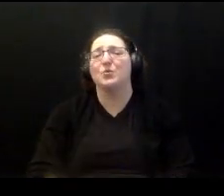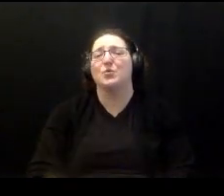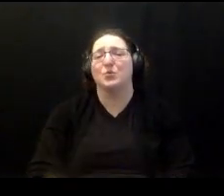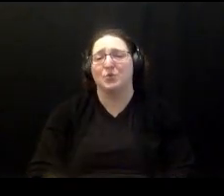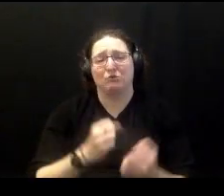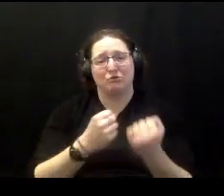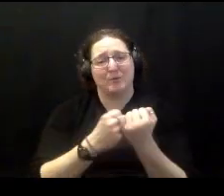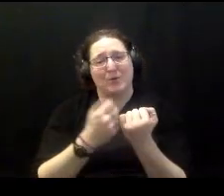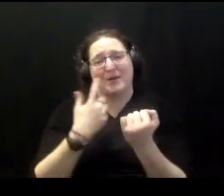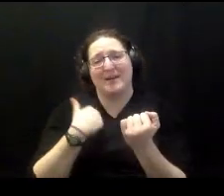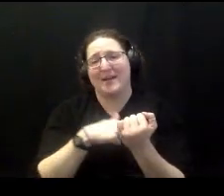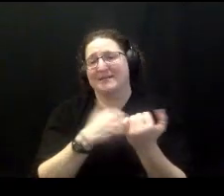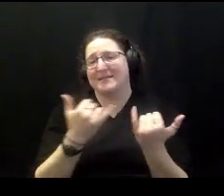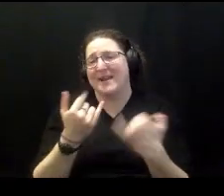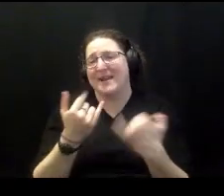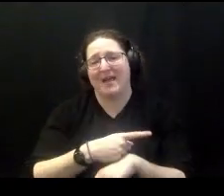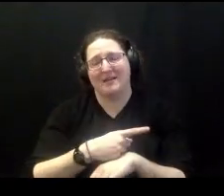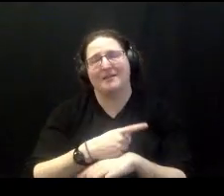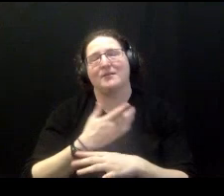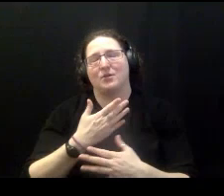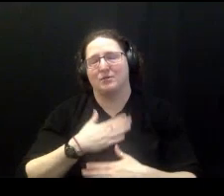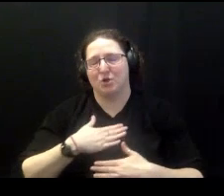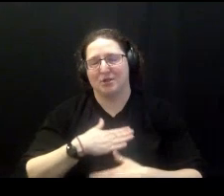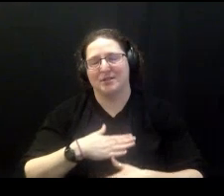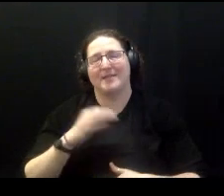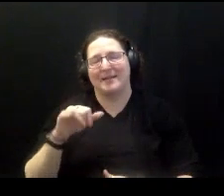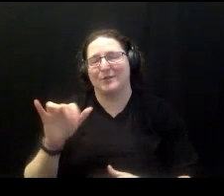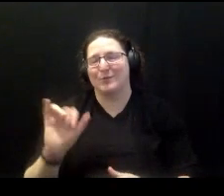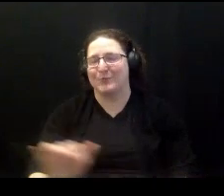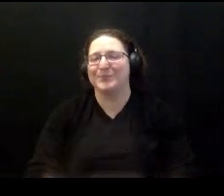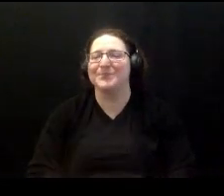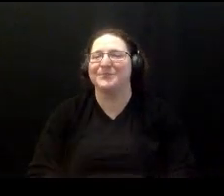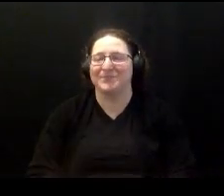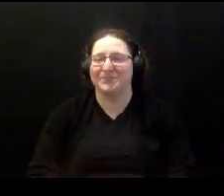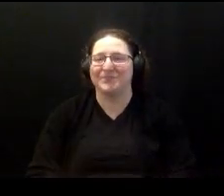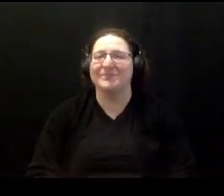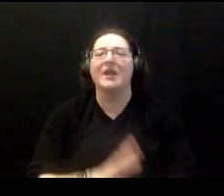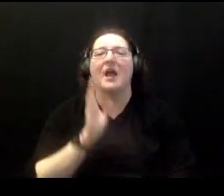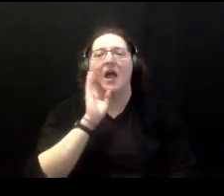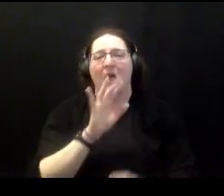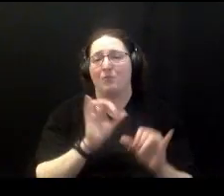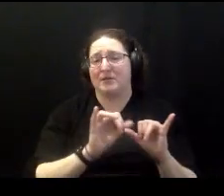today, we very much appreciate that as well. I'll stay on the line for a few minutes, in case